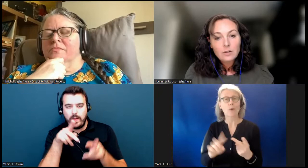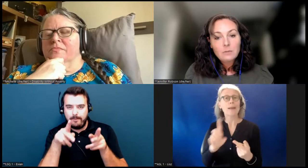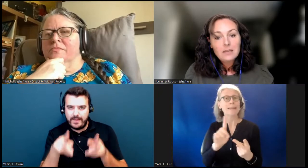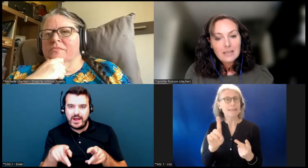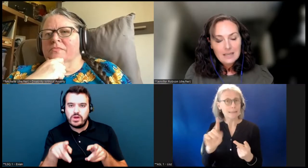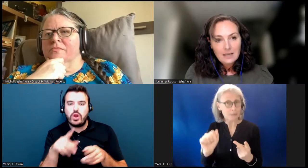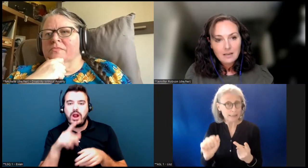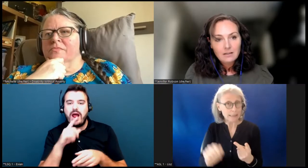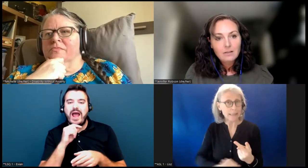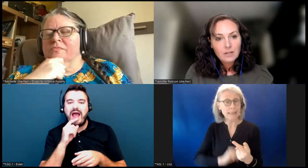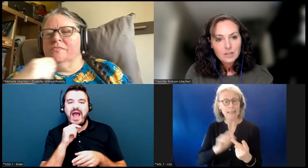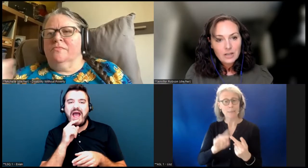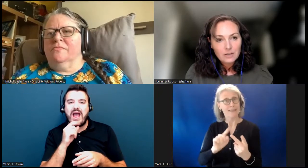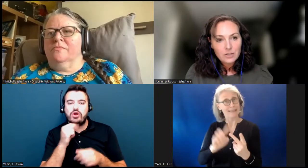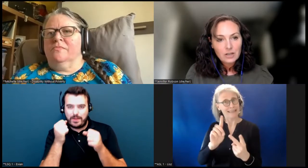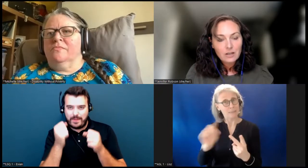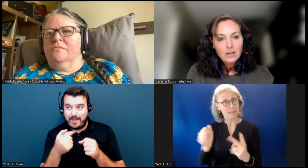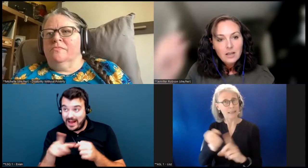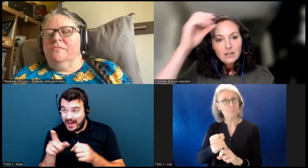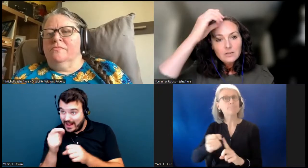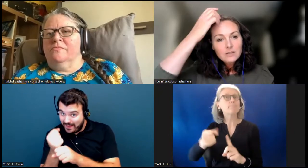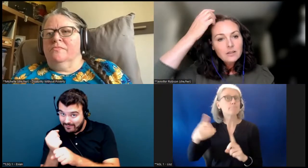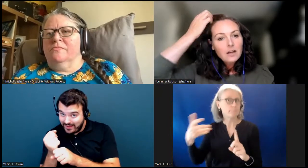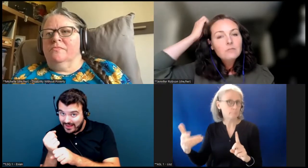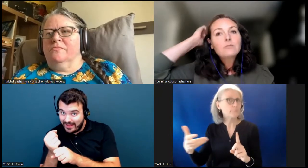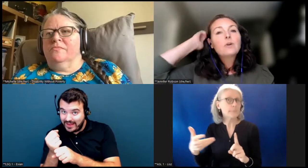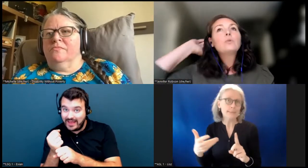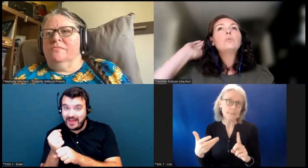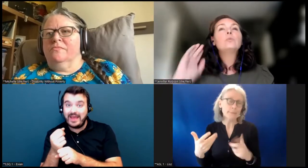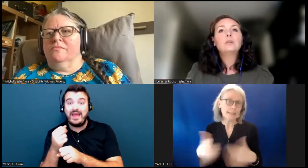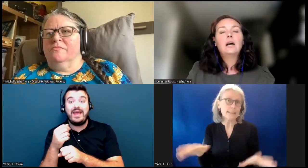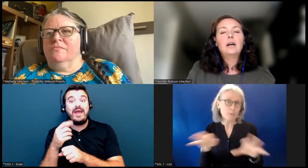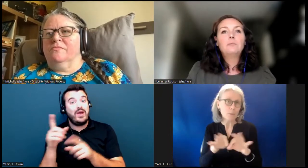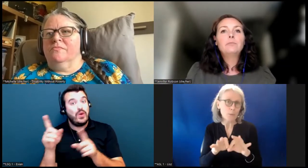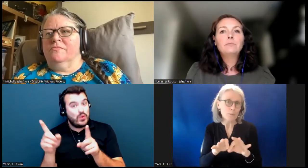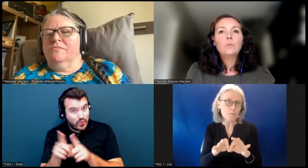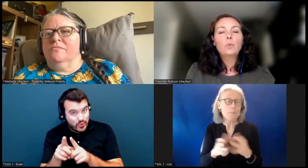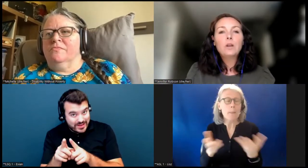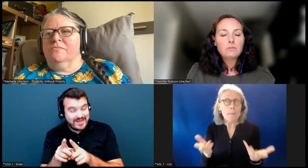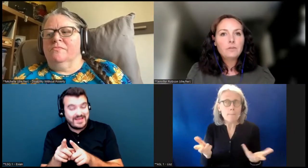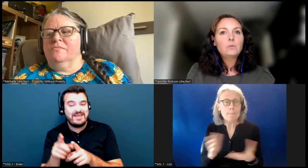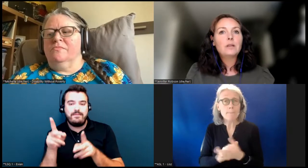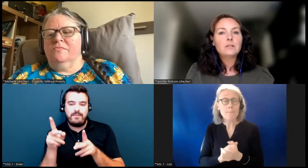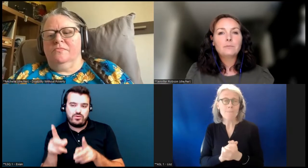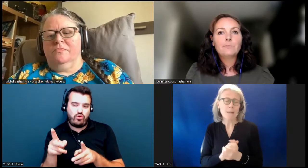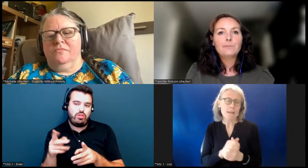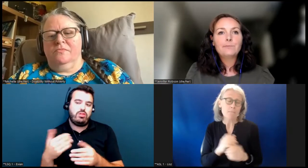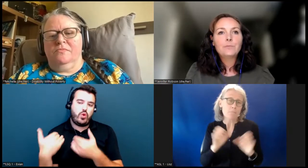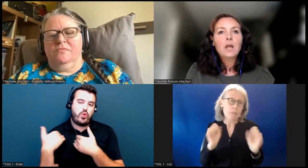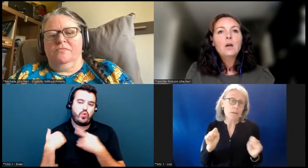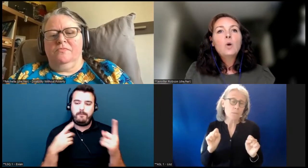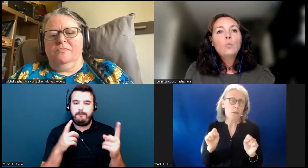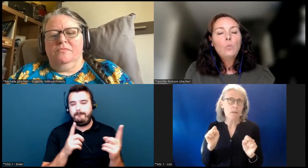GOING TO BE KEY AND REALLY CHALLENGING. THIS COULD KIND OF GO ONE OF A FEW WAYS.